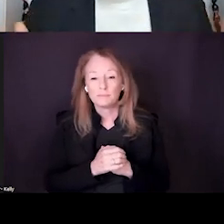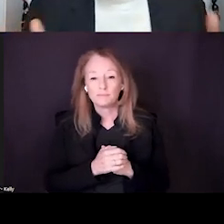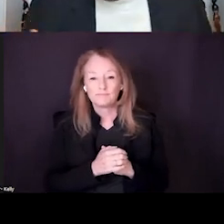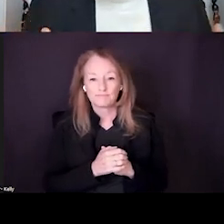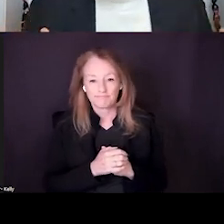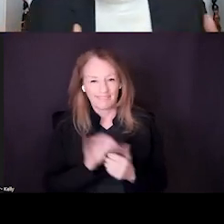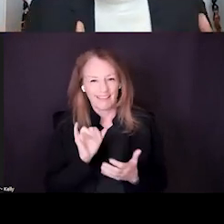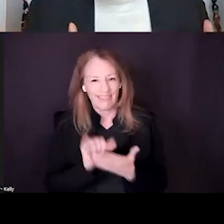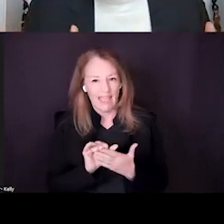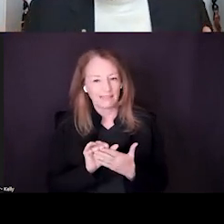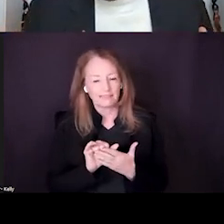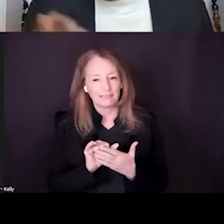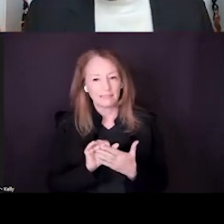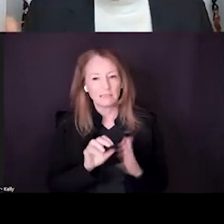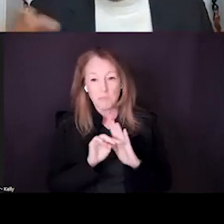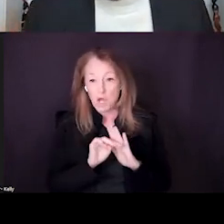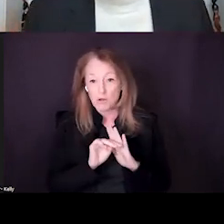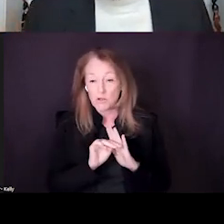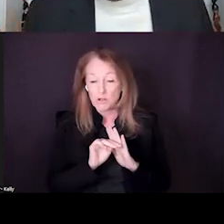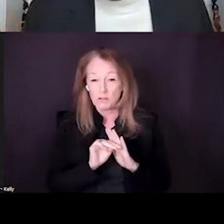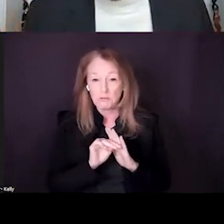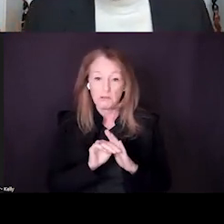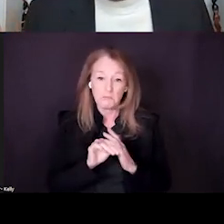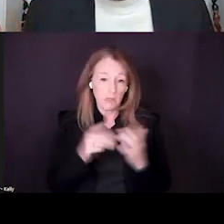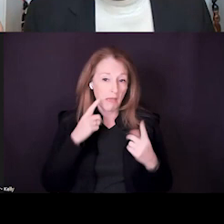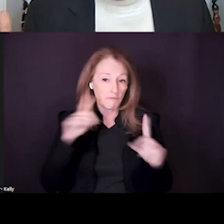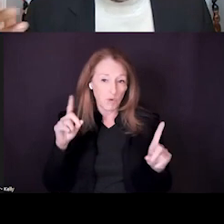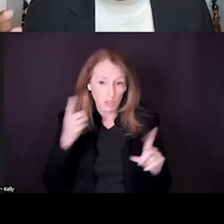THAT MODEL HAS WORKED FOR HUNDREDS AND THOUSANDS OF PEOPLE, BUT